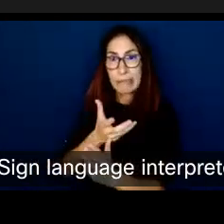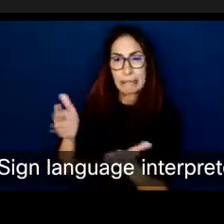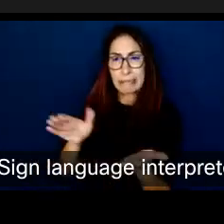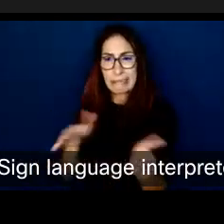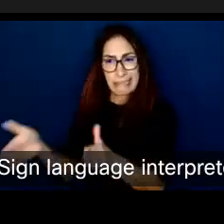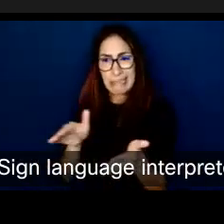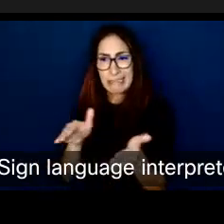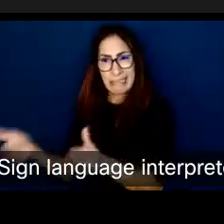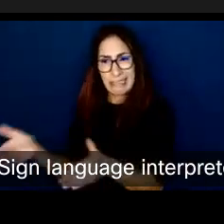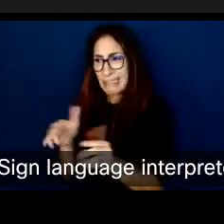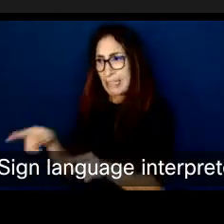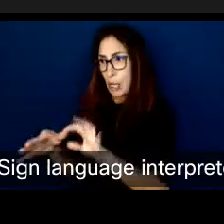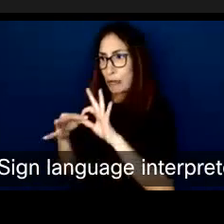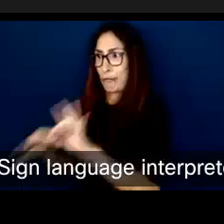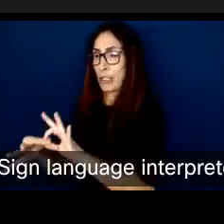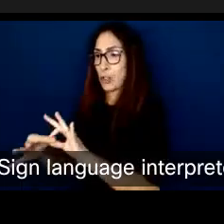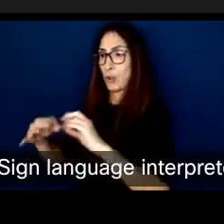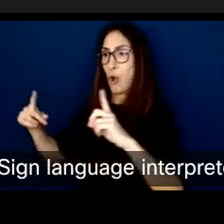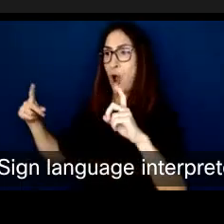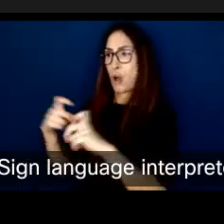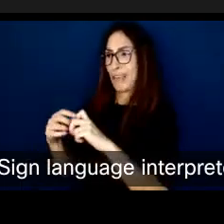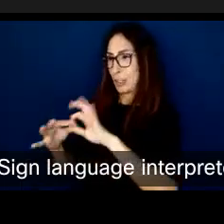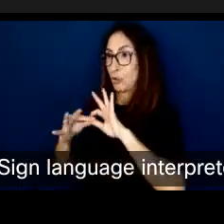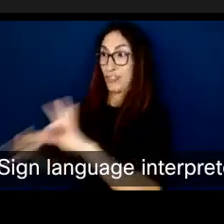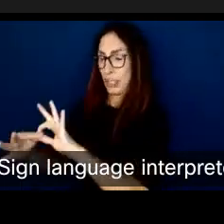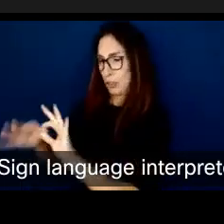folks are on effective treatment, what we find is that